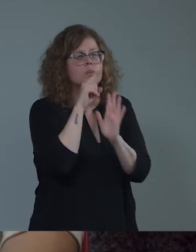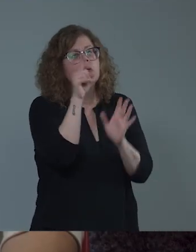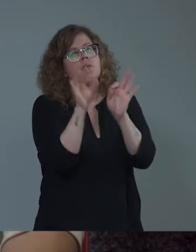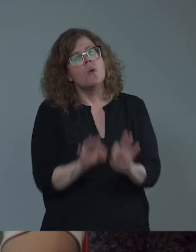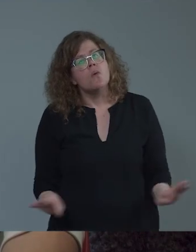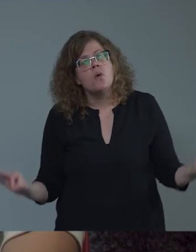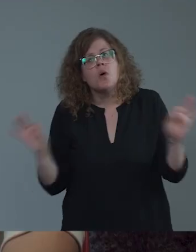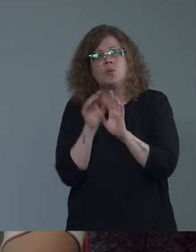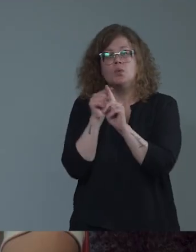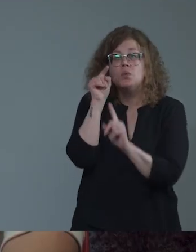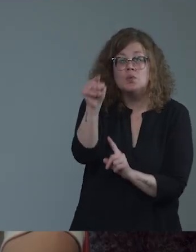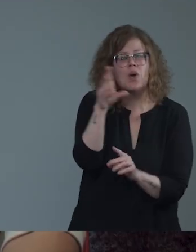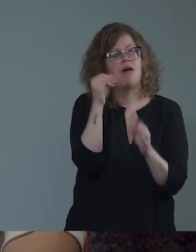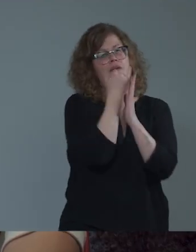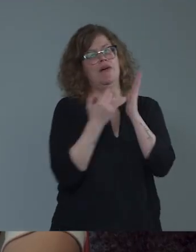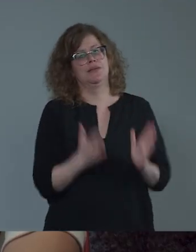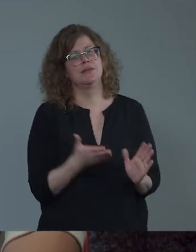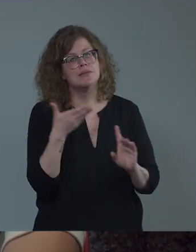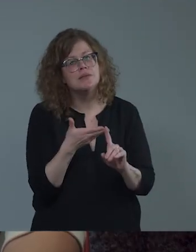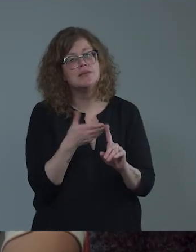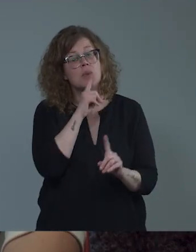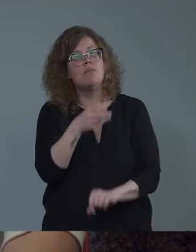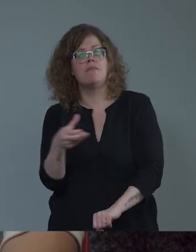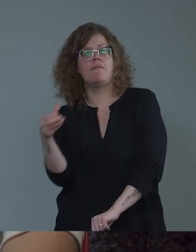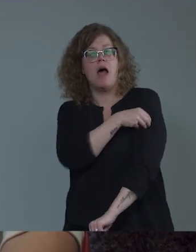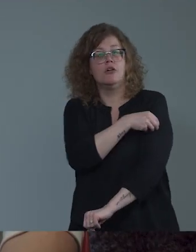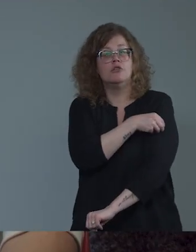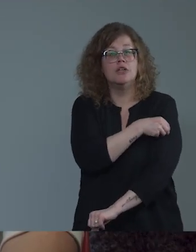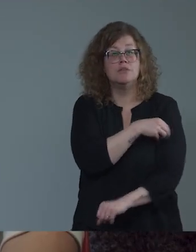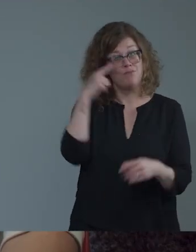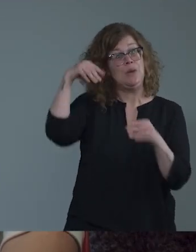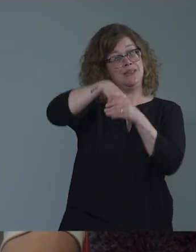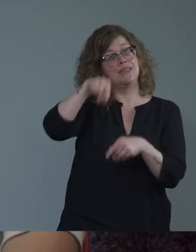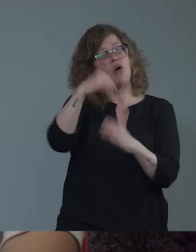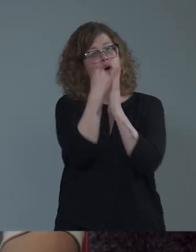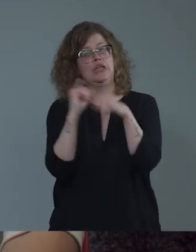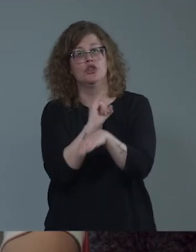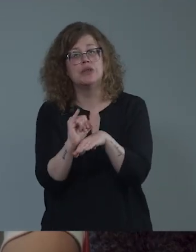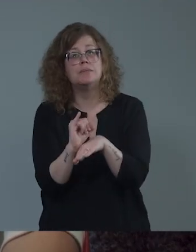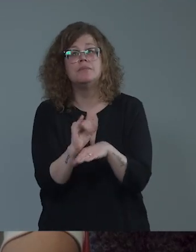out and you can really expect the other person to understand what all those pieces are and how to